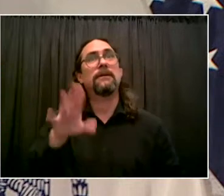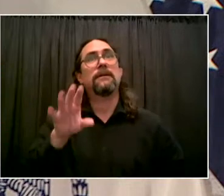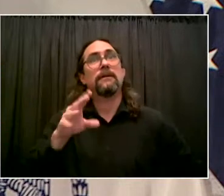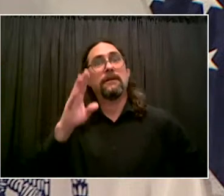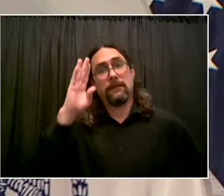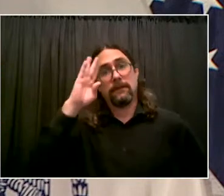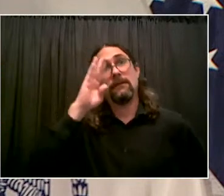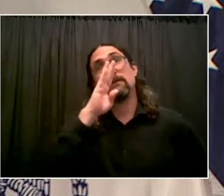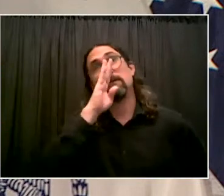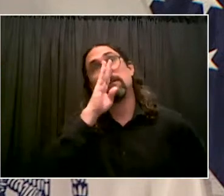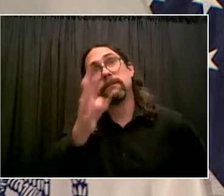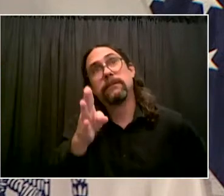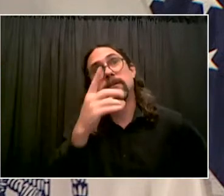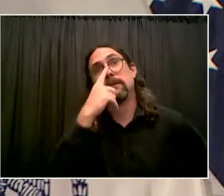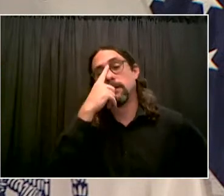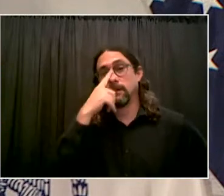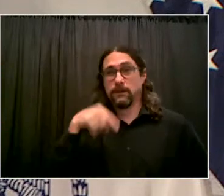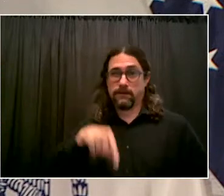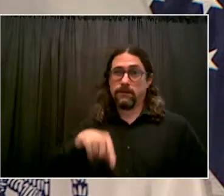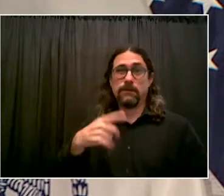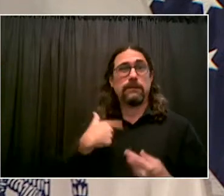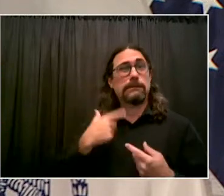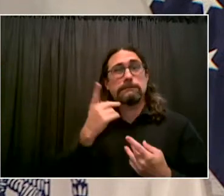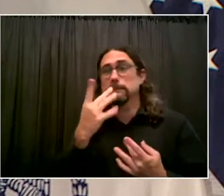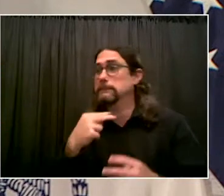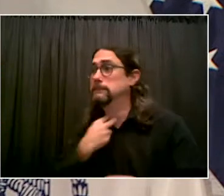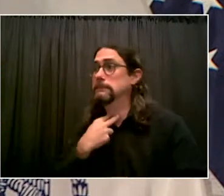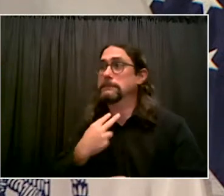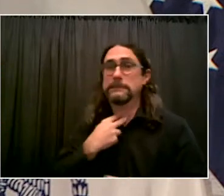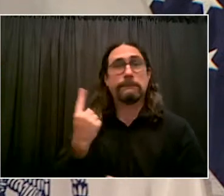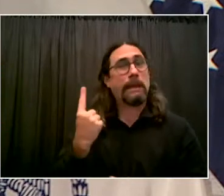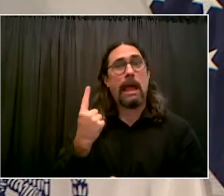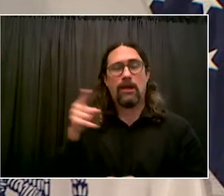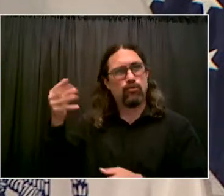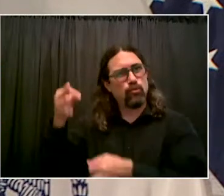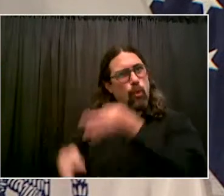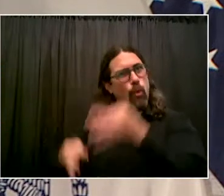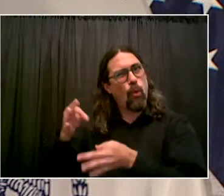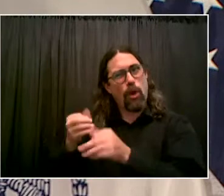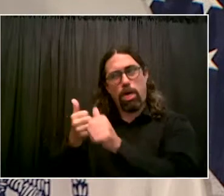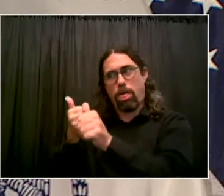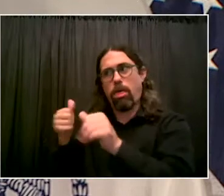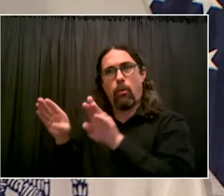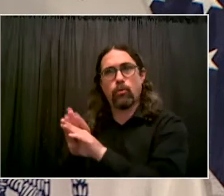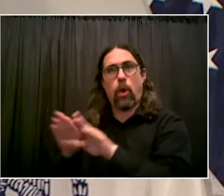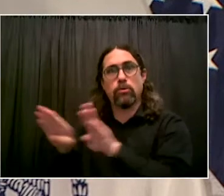WE NEED HELP OFRM ALBANY. WE NEED THE COURT SYSTEM TO START MOVING